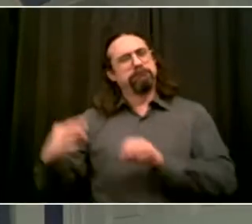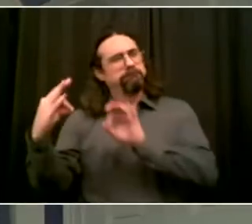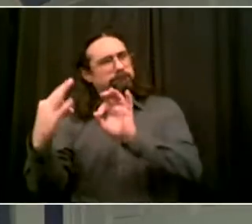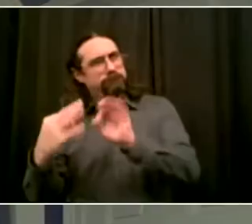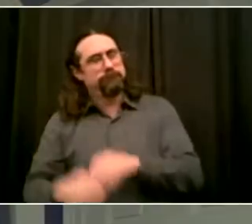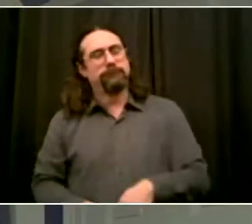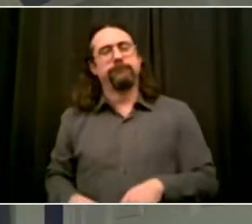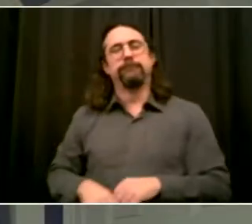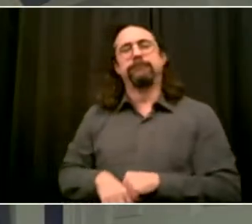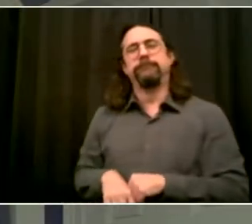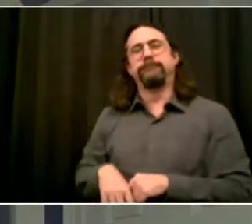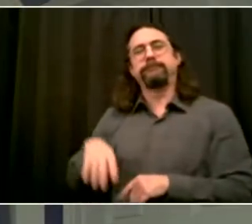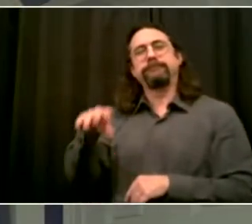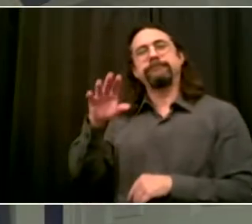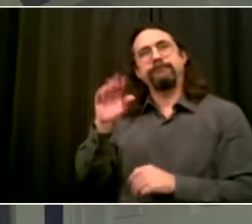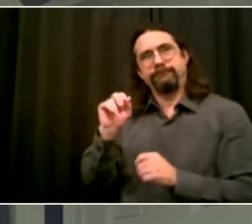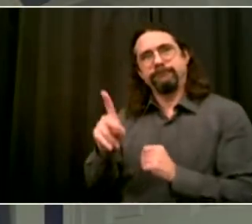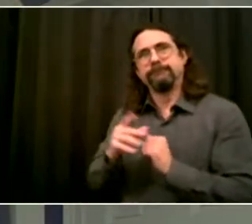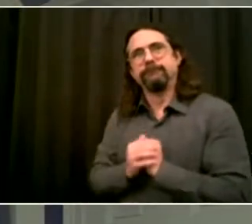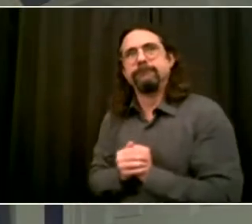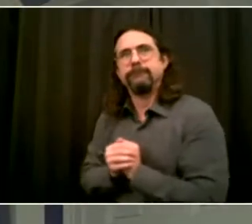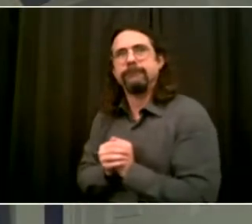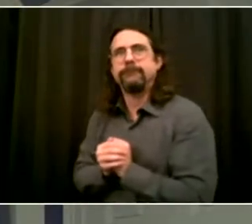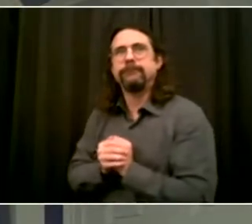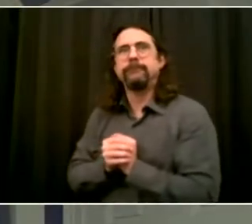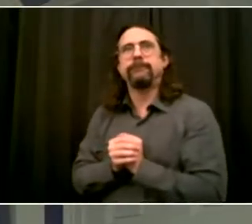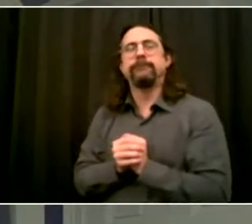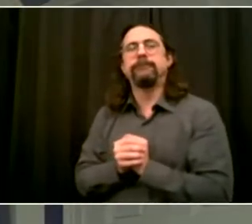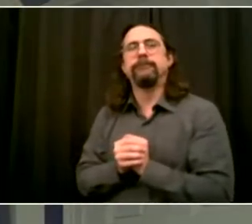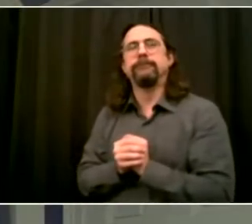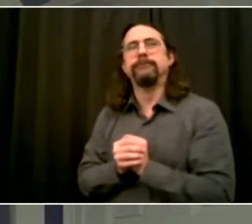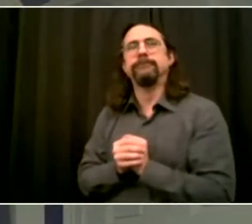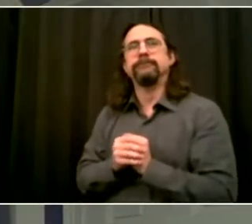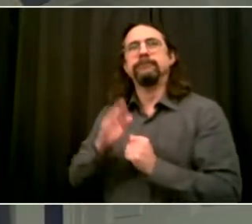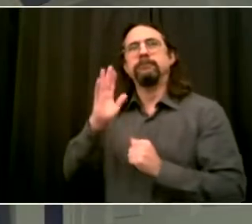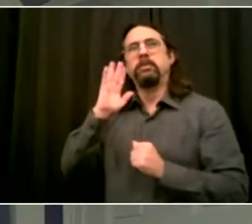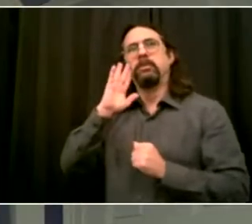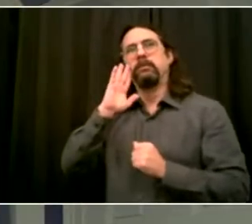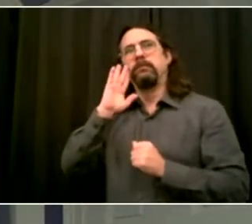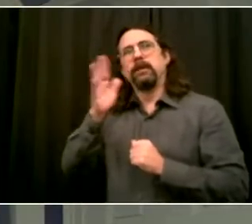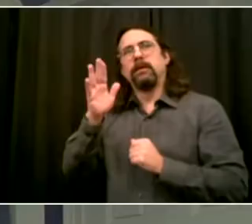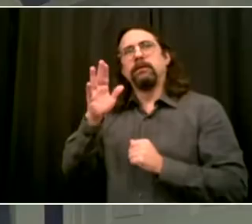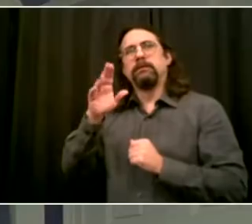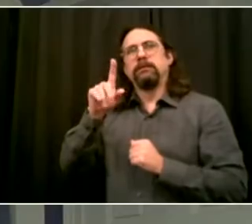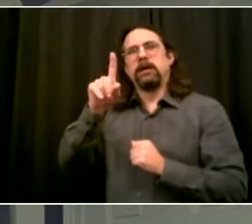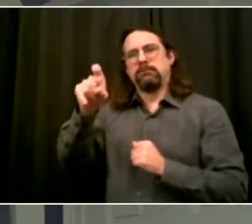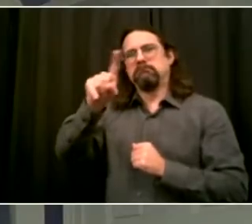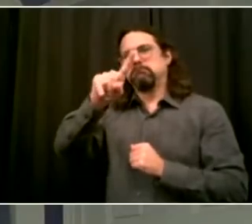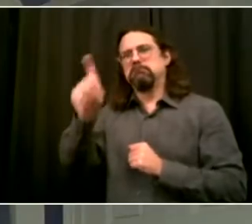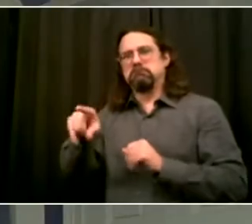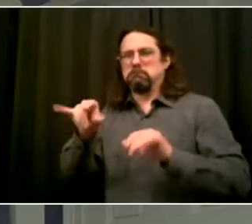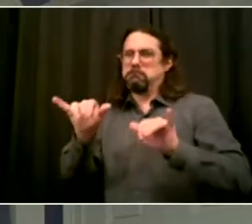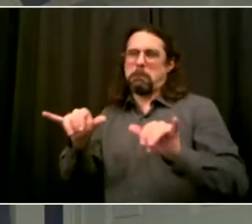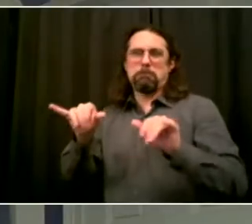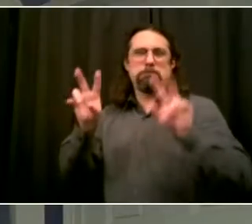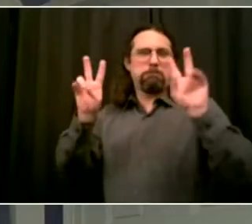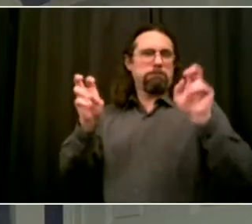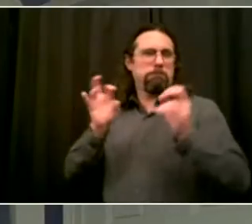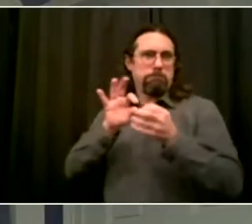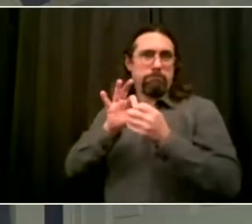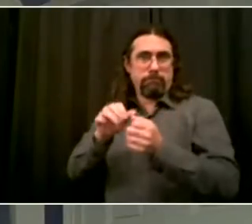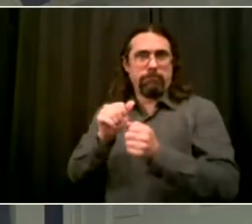AHER R ME?